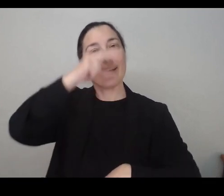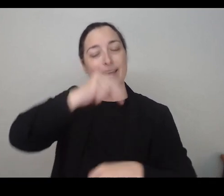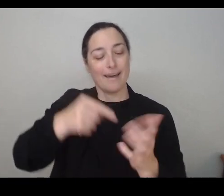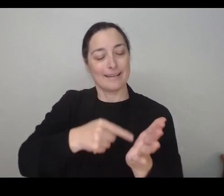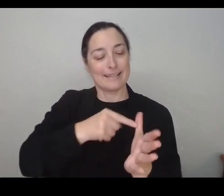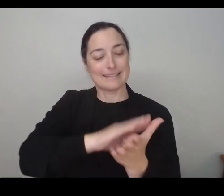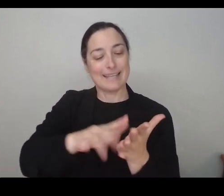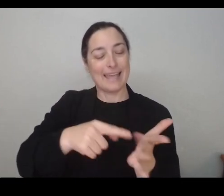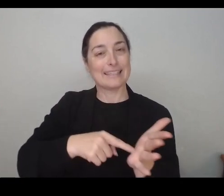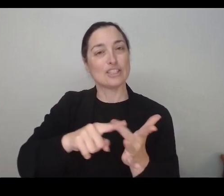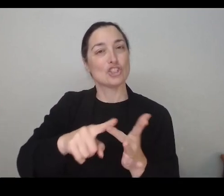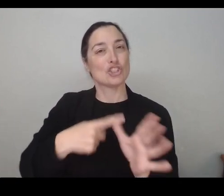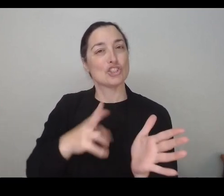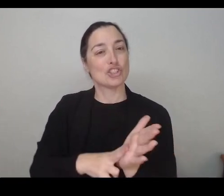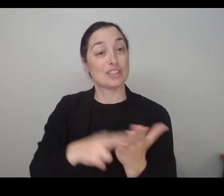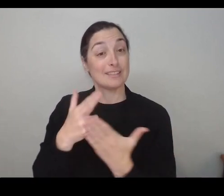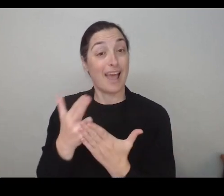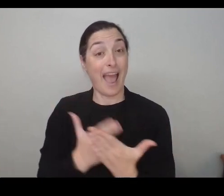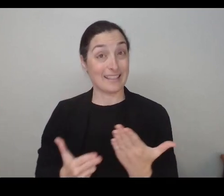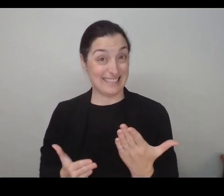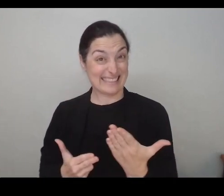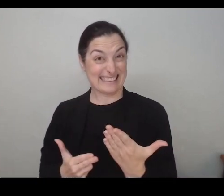Tahea Drollet, has just been presented here in Canberra.